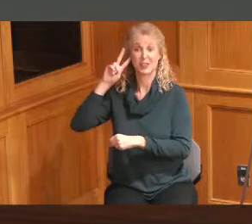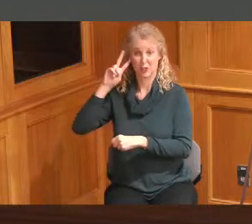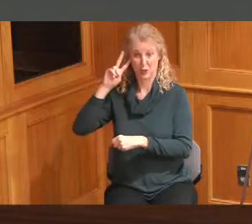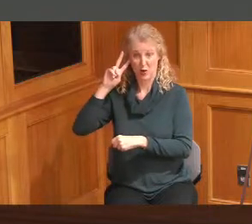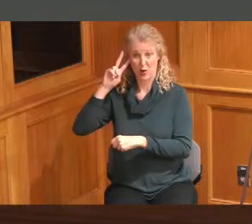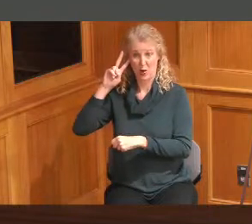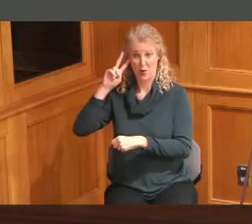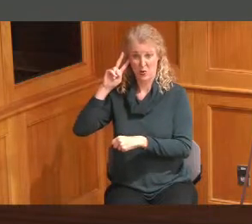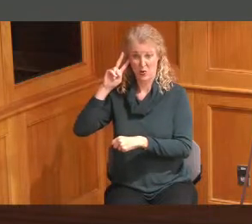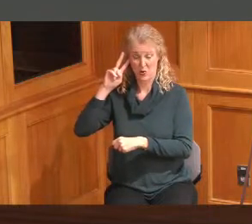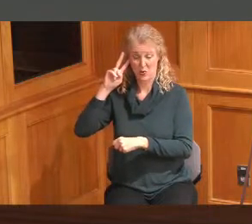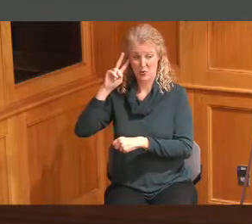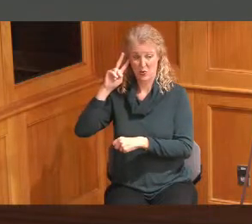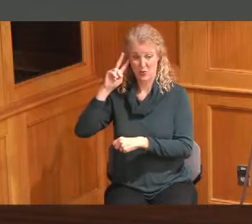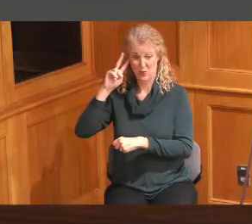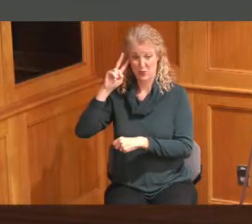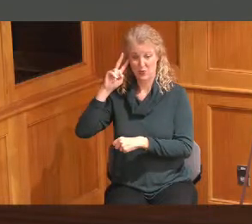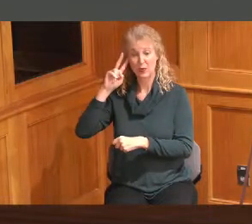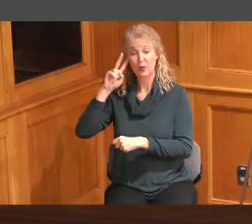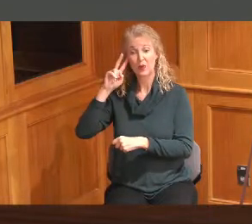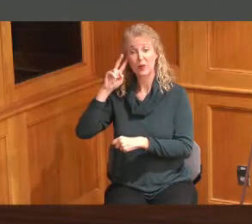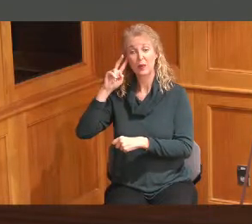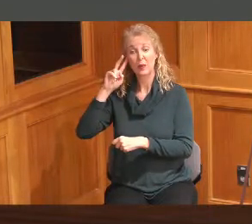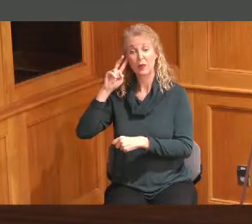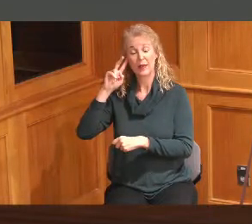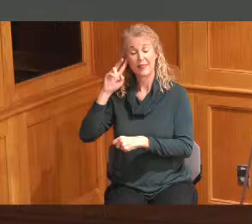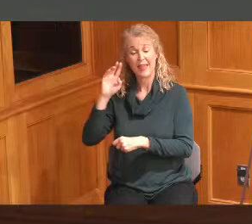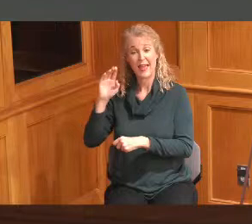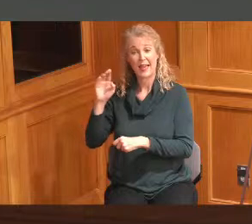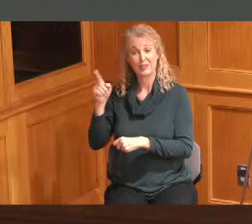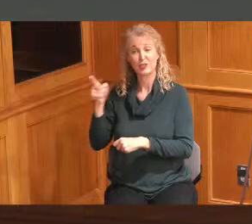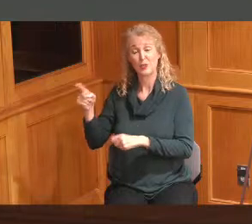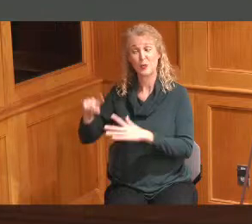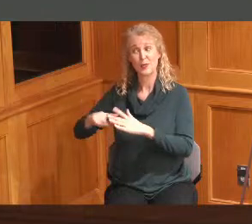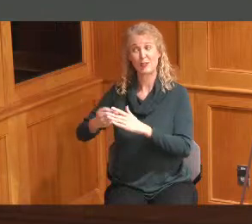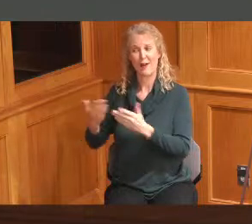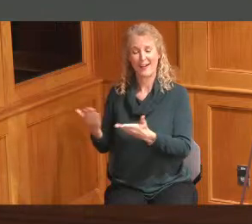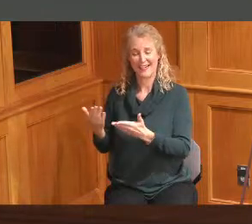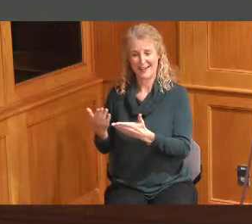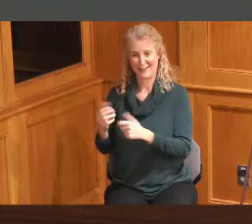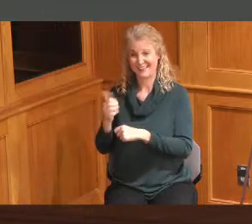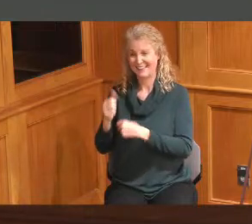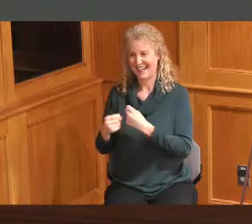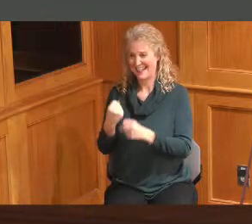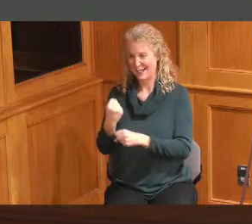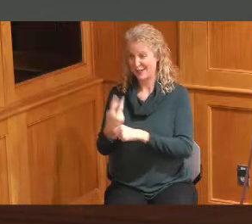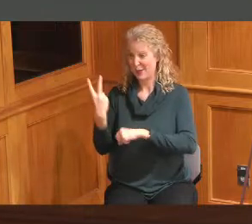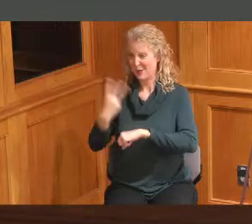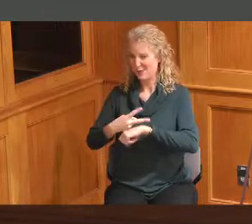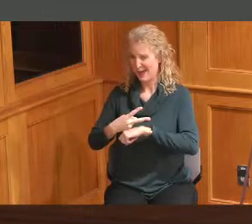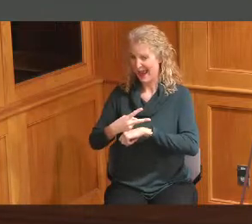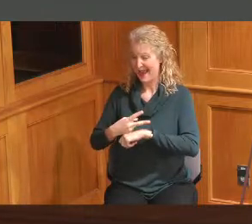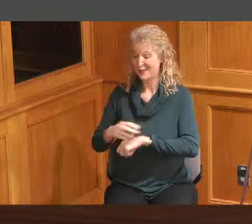county EMA Homeland Security Office hired Mr Nick Crossley so his 10year work anniversary is just